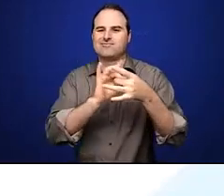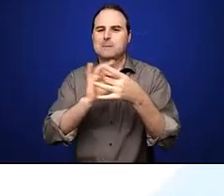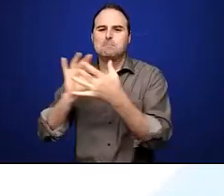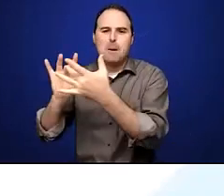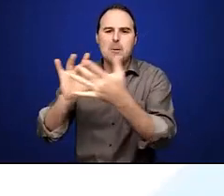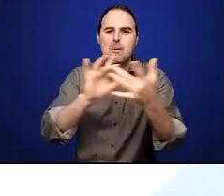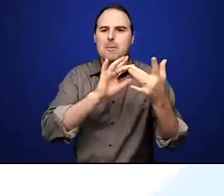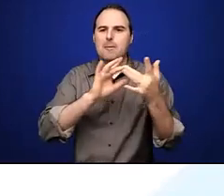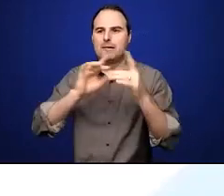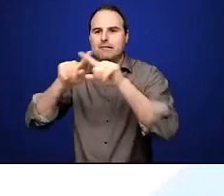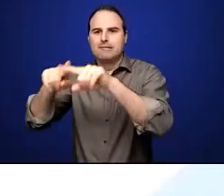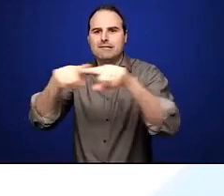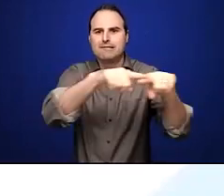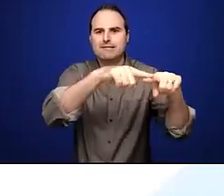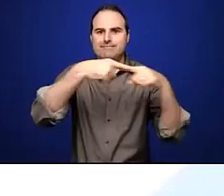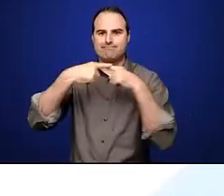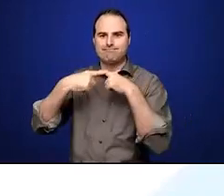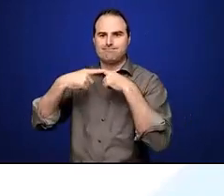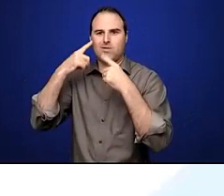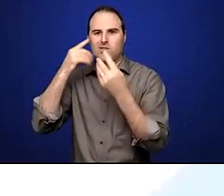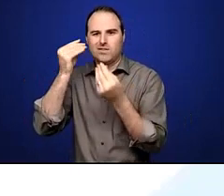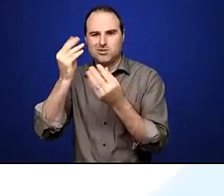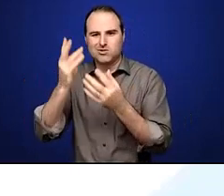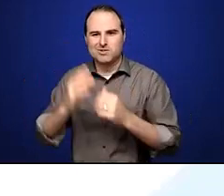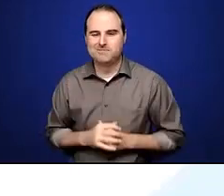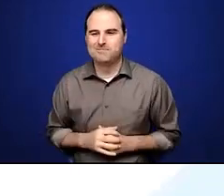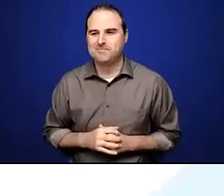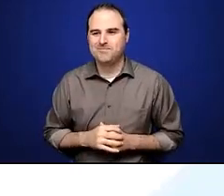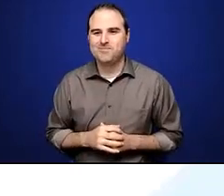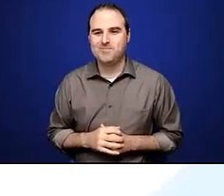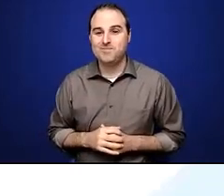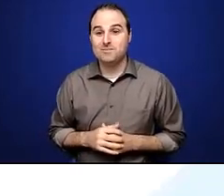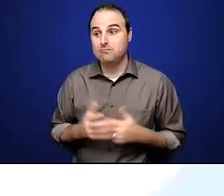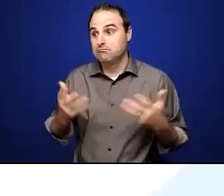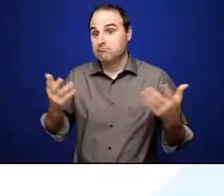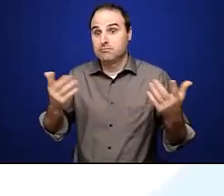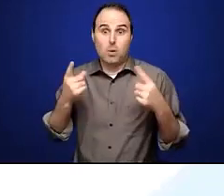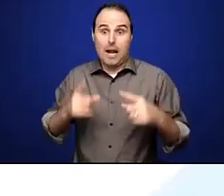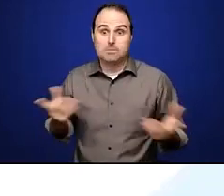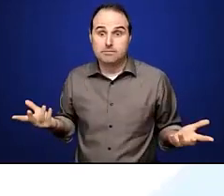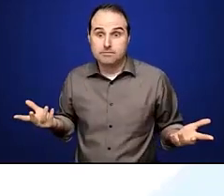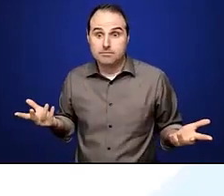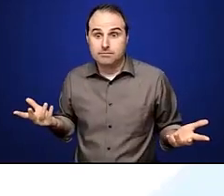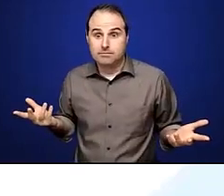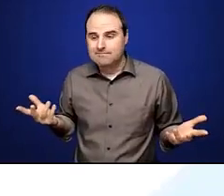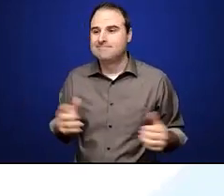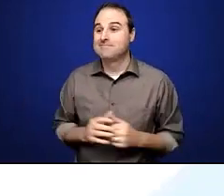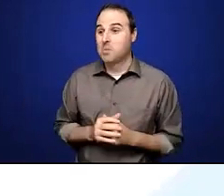And so how did it go? I think for the first time of us actually doing this, it went really well.